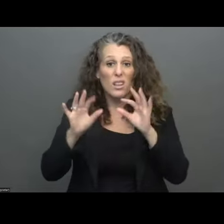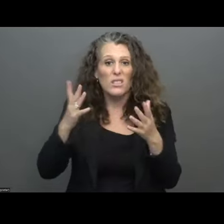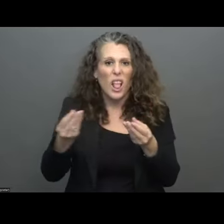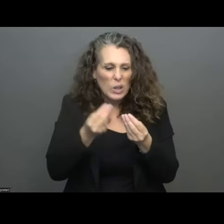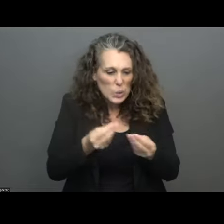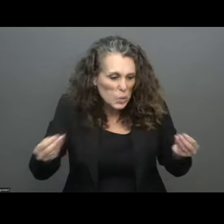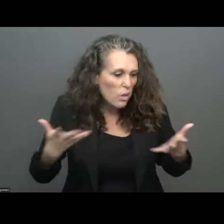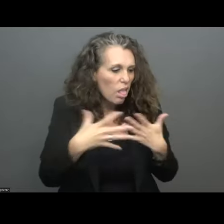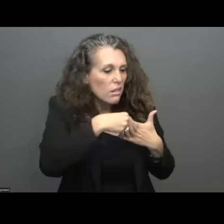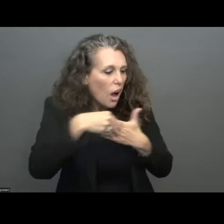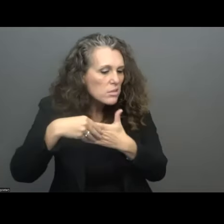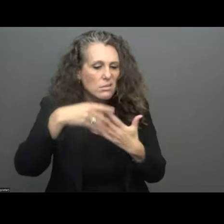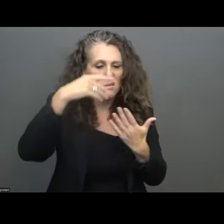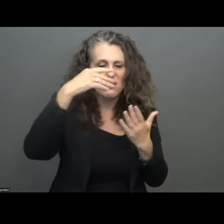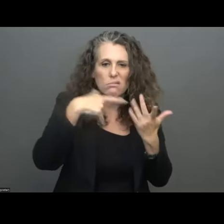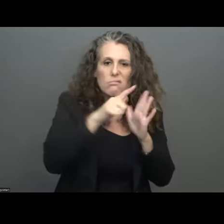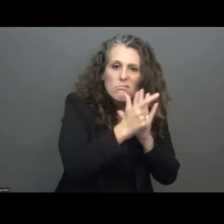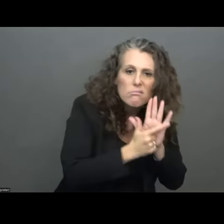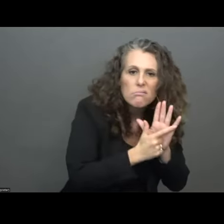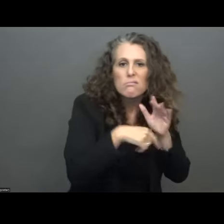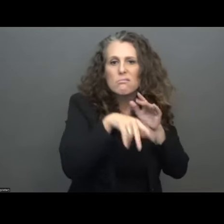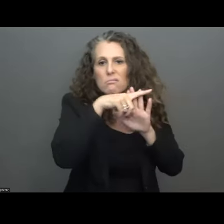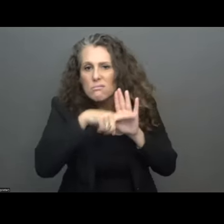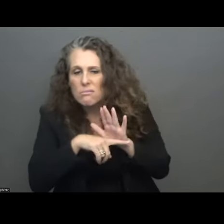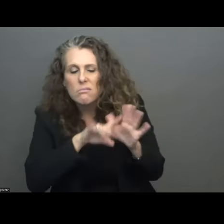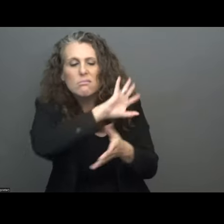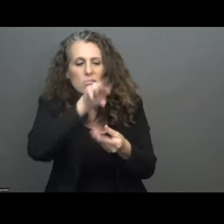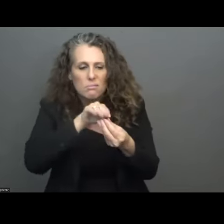disabilities. 14:02:28 So those who responded to this to